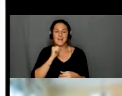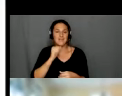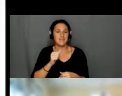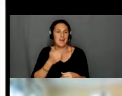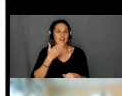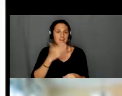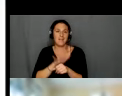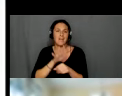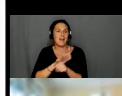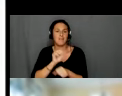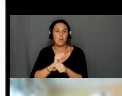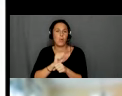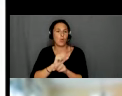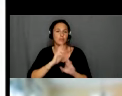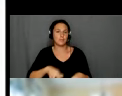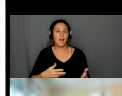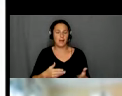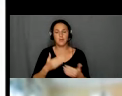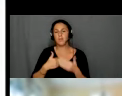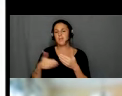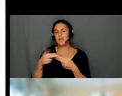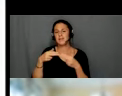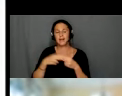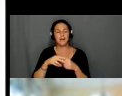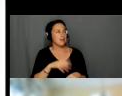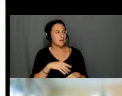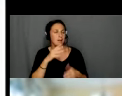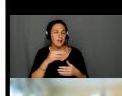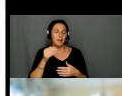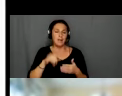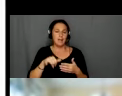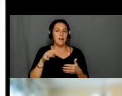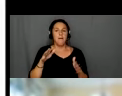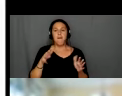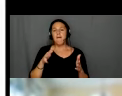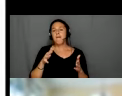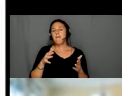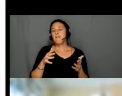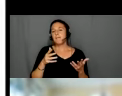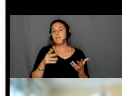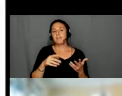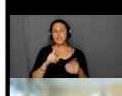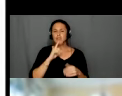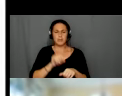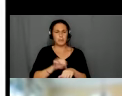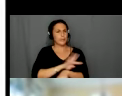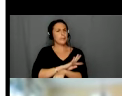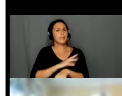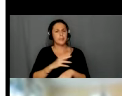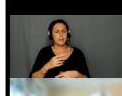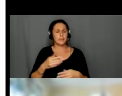next slide and that's you know I think it's -- it's a chilling lesson from what we can expect moving